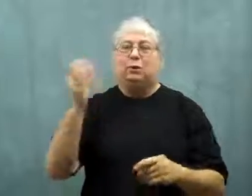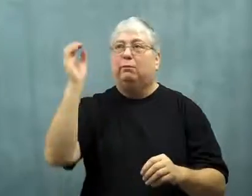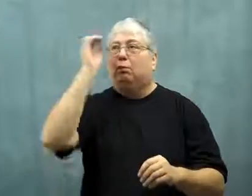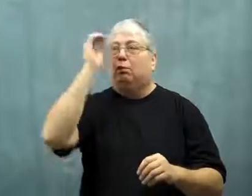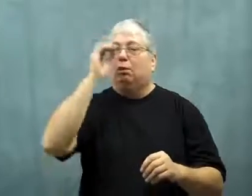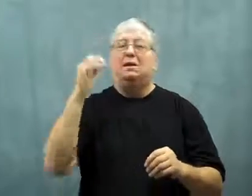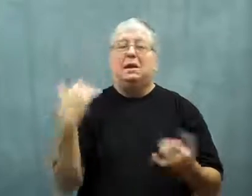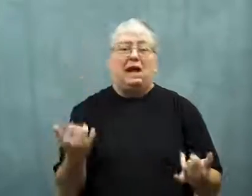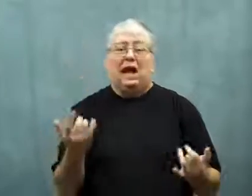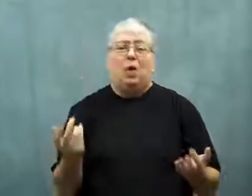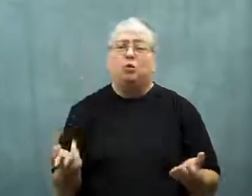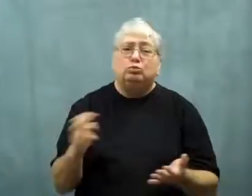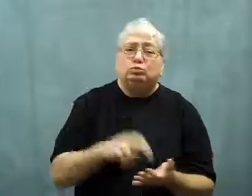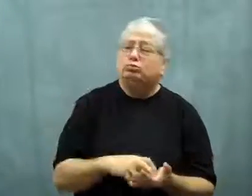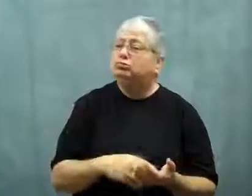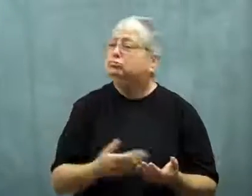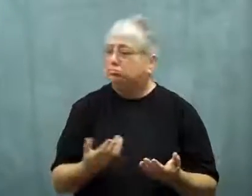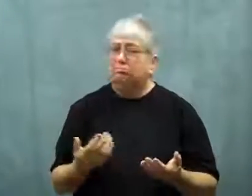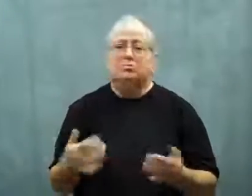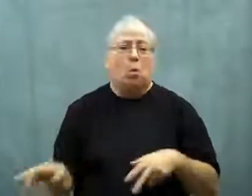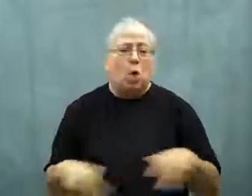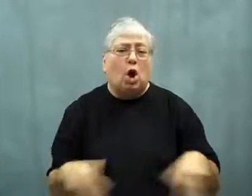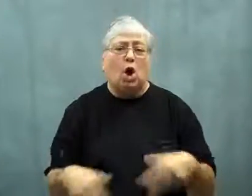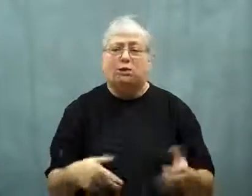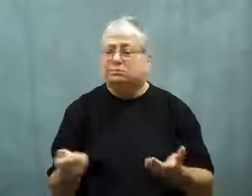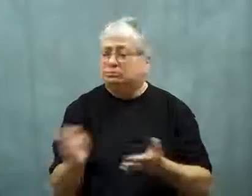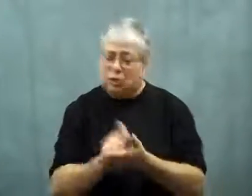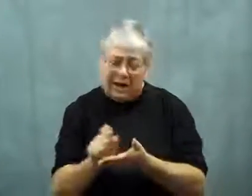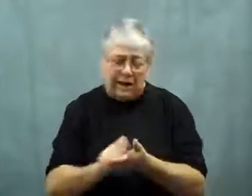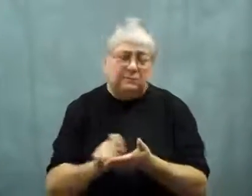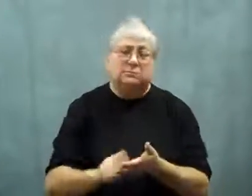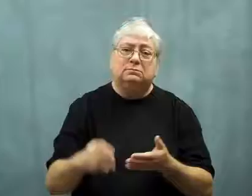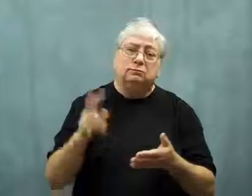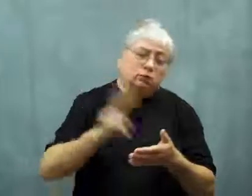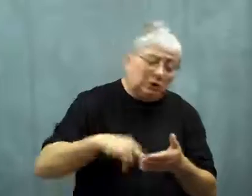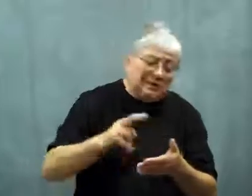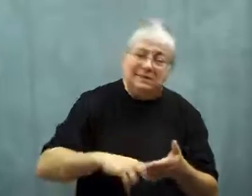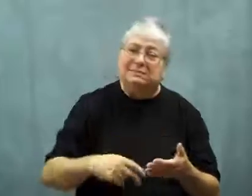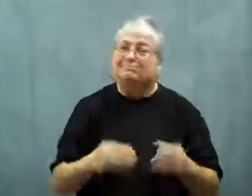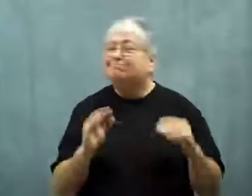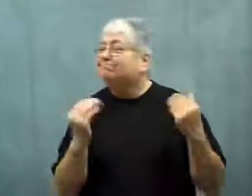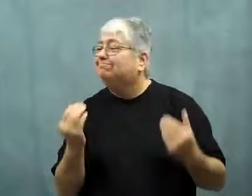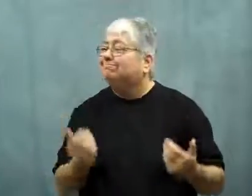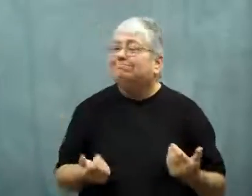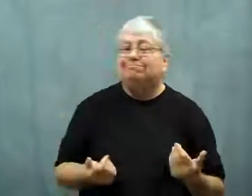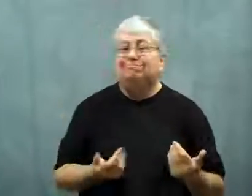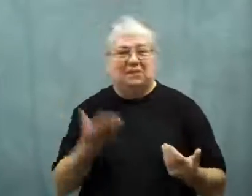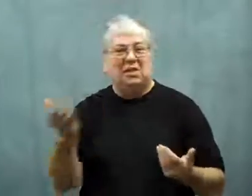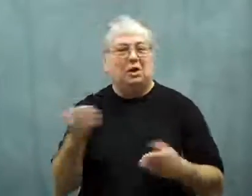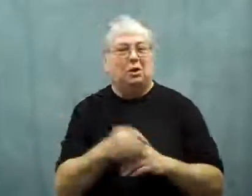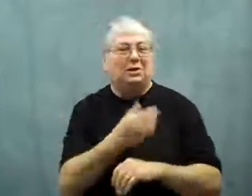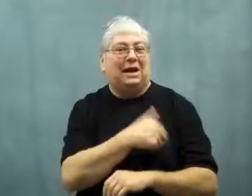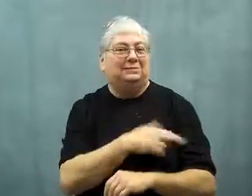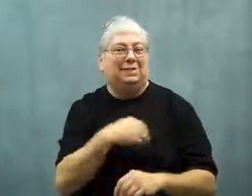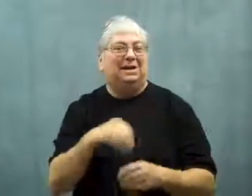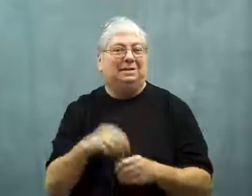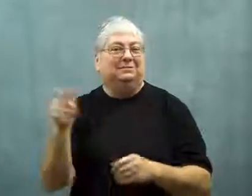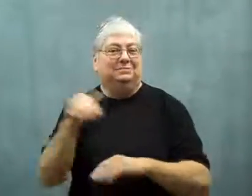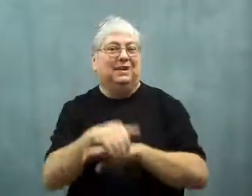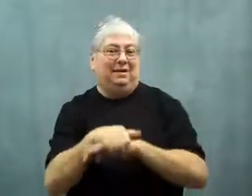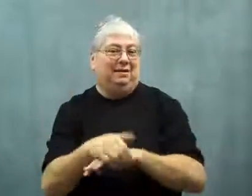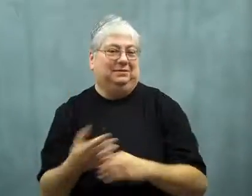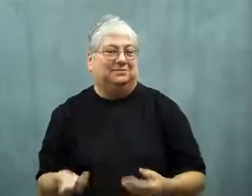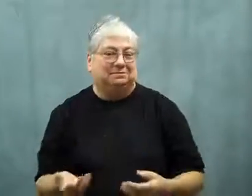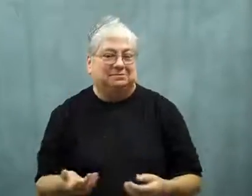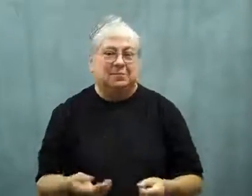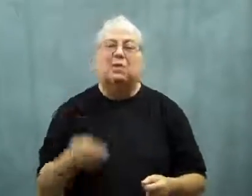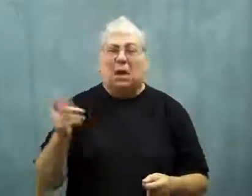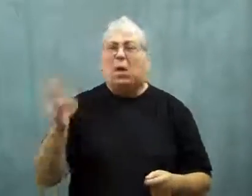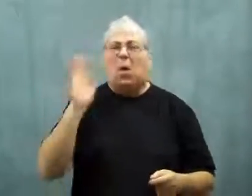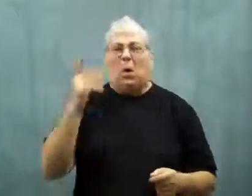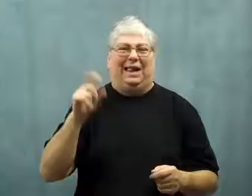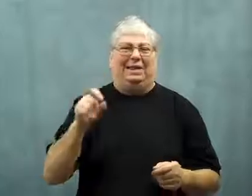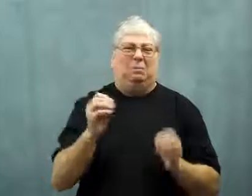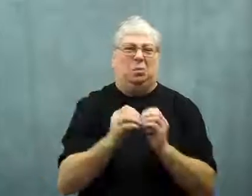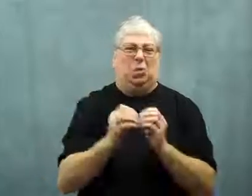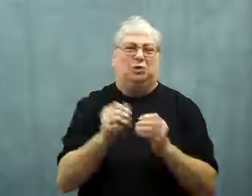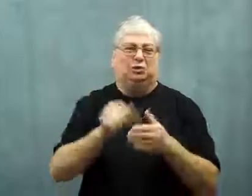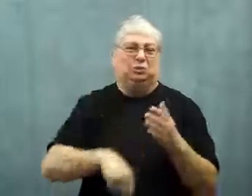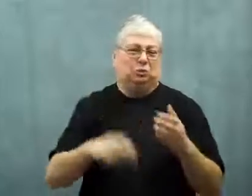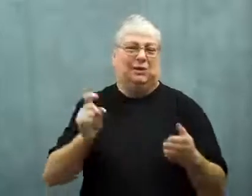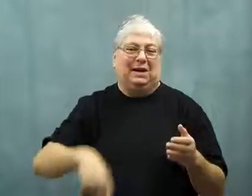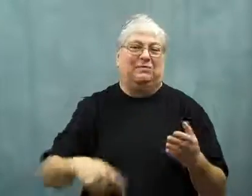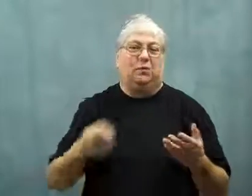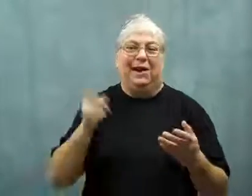and now is up and walking, writing, reading and smiling there in the hospital.